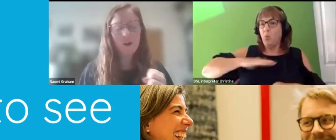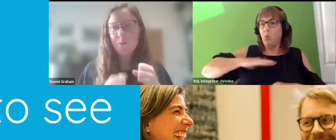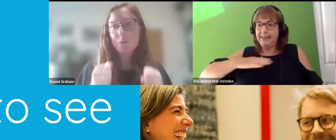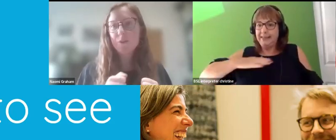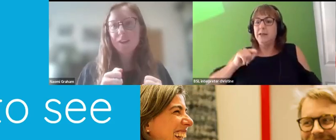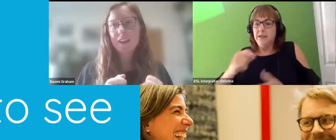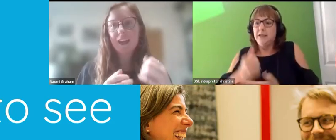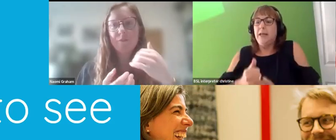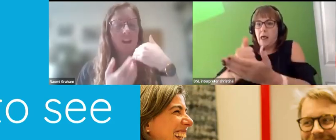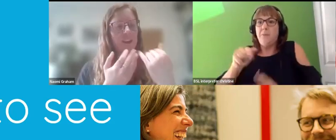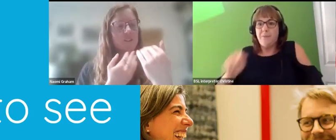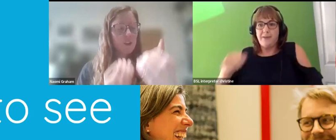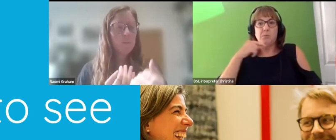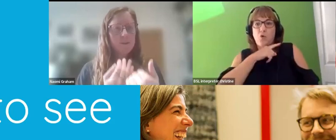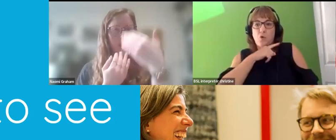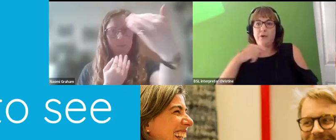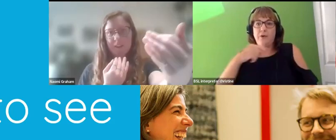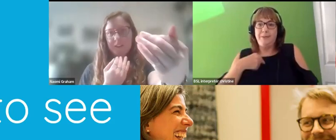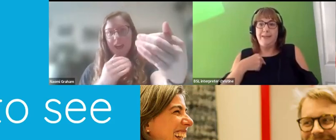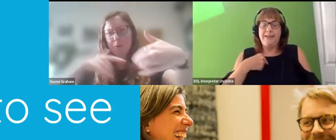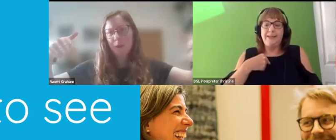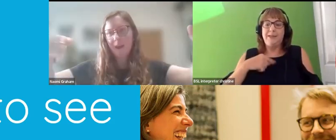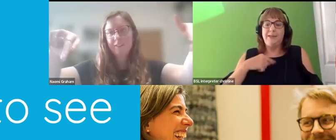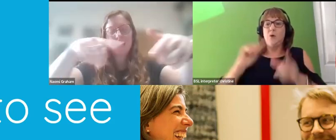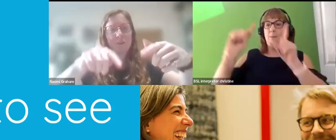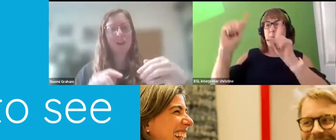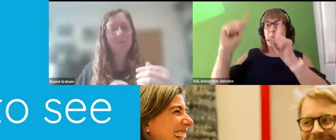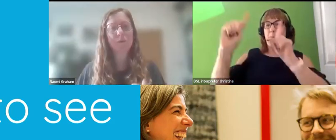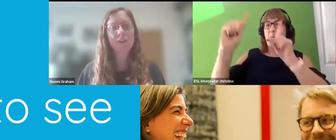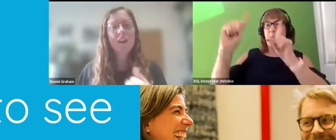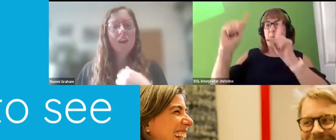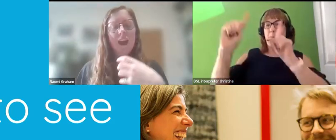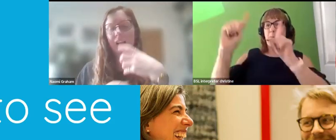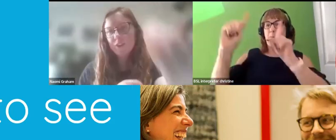know, I was wanting to give and I stood opposite him at this table. There were hexagonal tables and